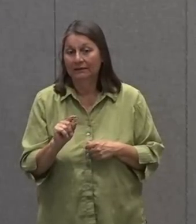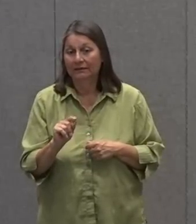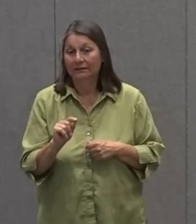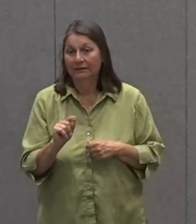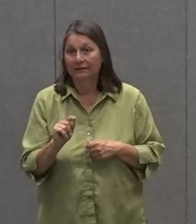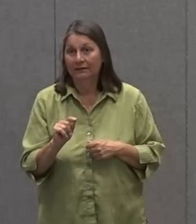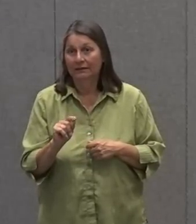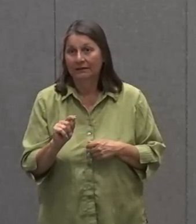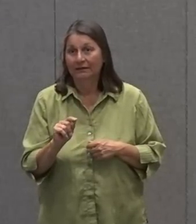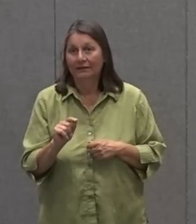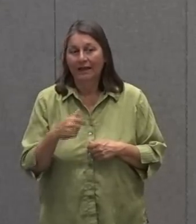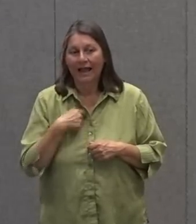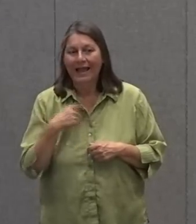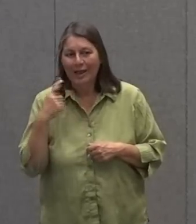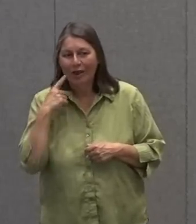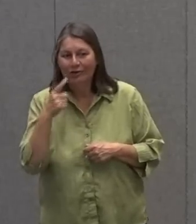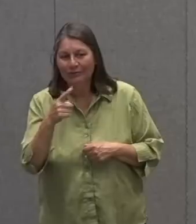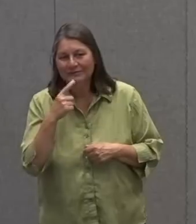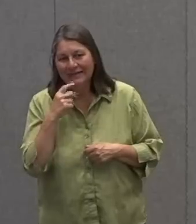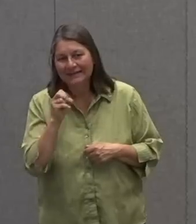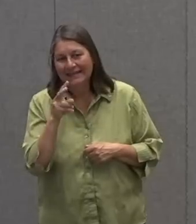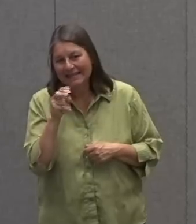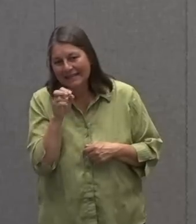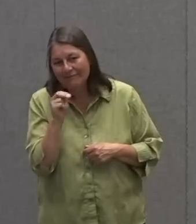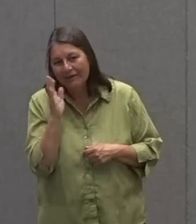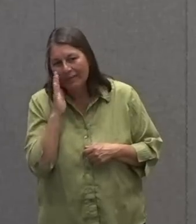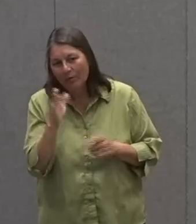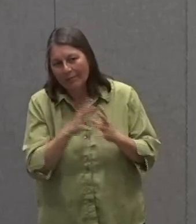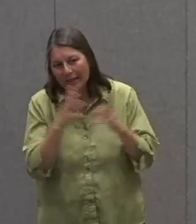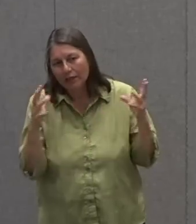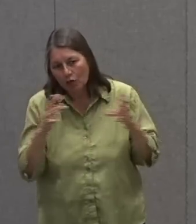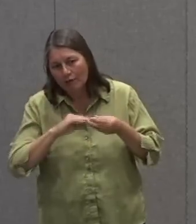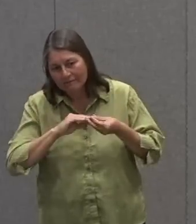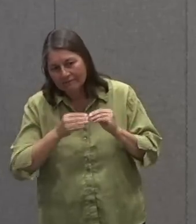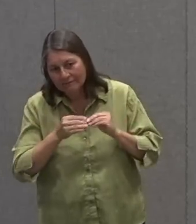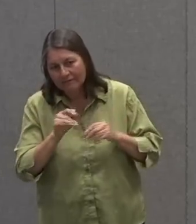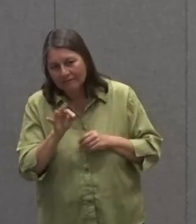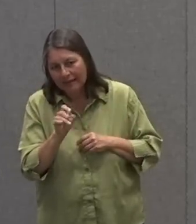Yeah, I heard it, you're all, "It's even, there's gonna be a lot of factors!" You're right.